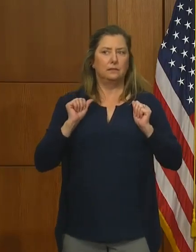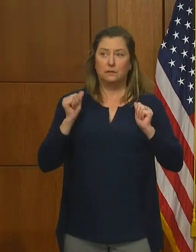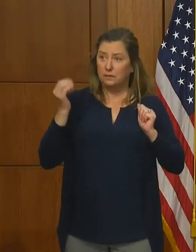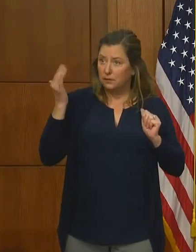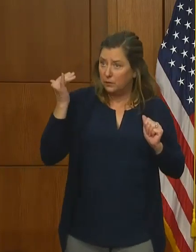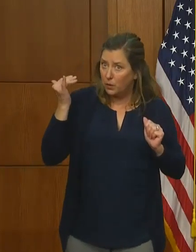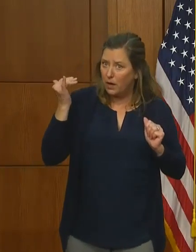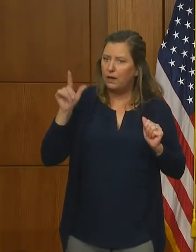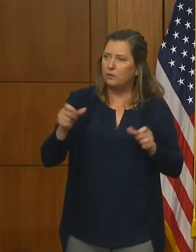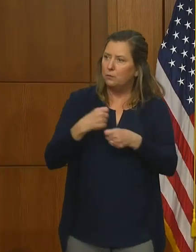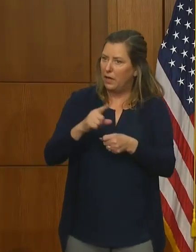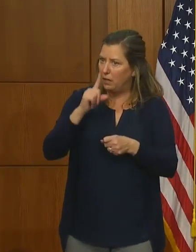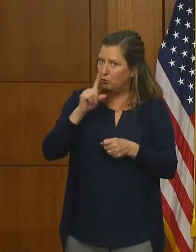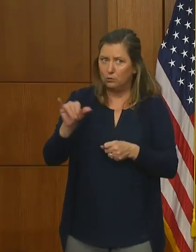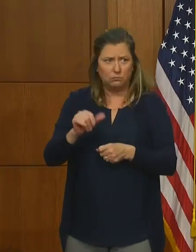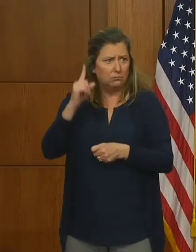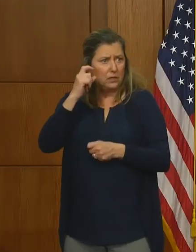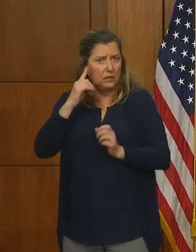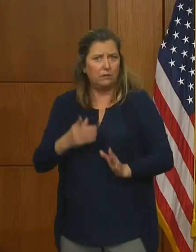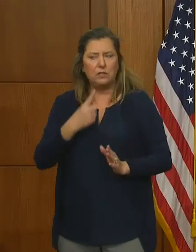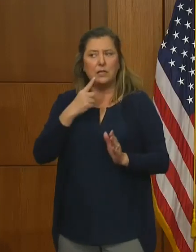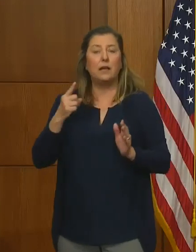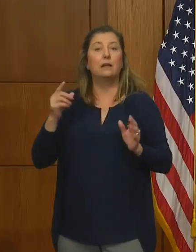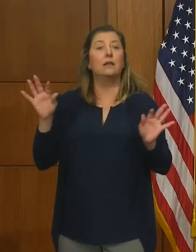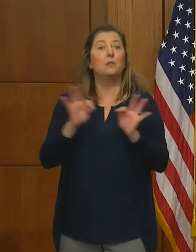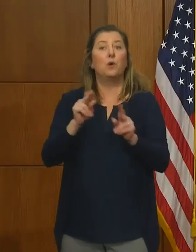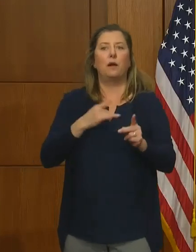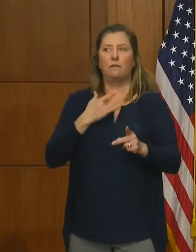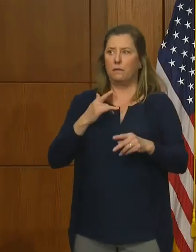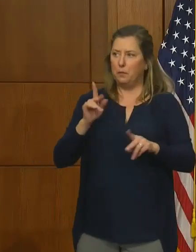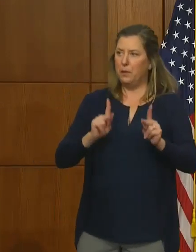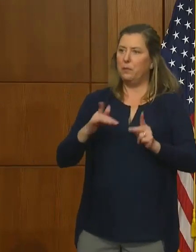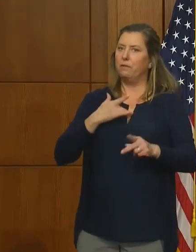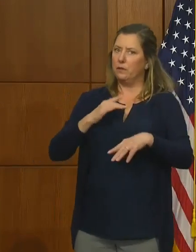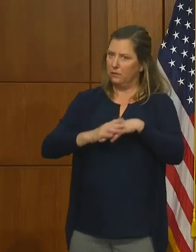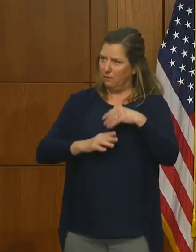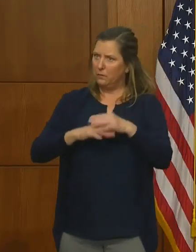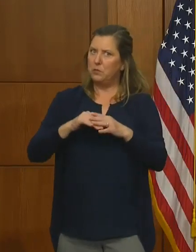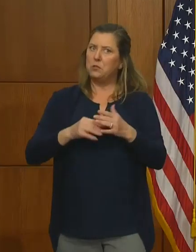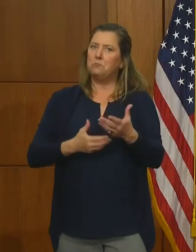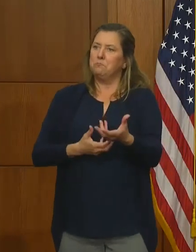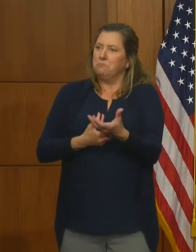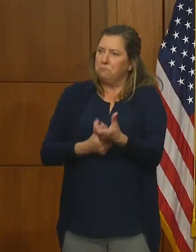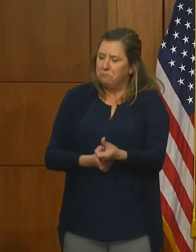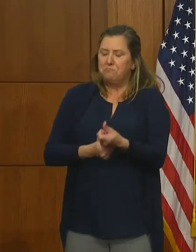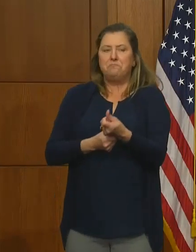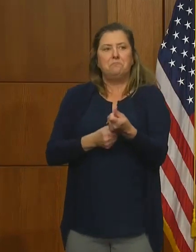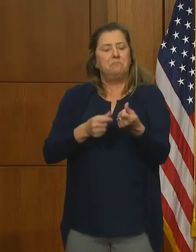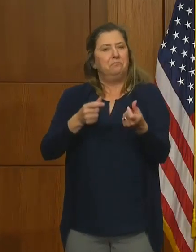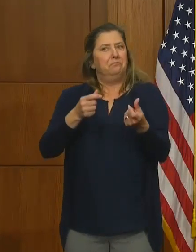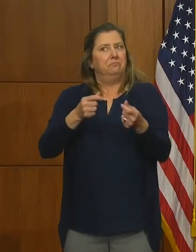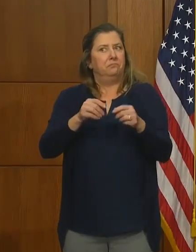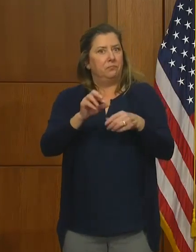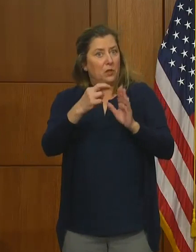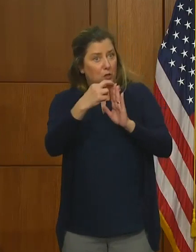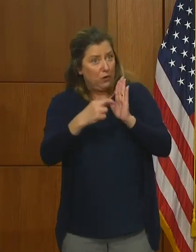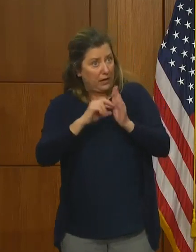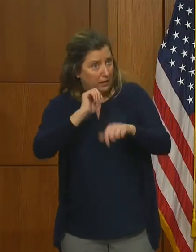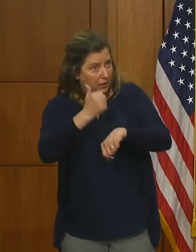RESTAURANT GOING BACK. TO SMALL BUSINESSES AND THAT'S BECAUSE WE NEED TO MAKE SURE THE GOVERNOR SAID THAT CONSUMERS